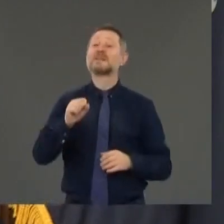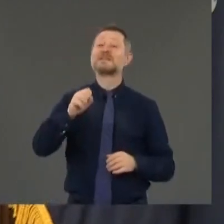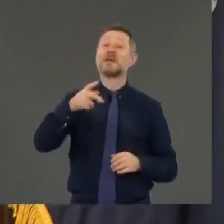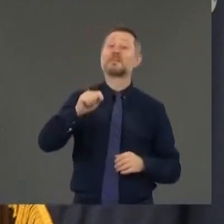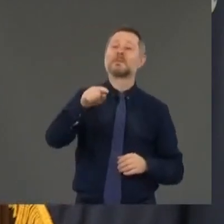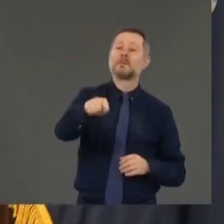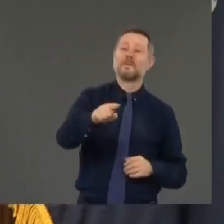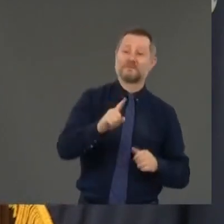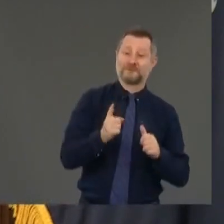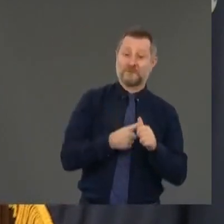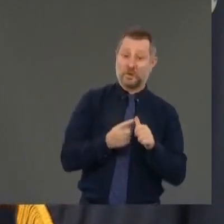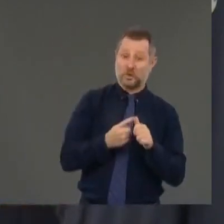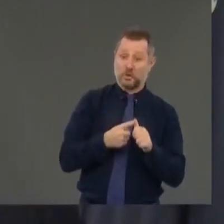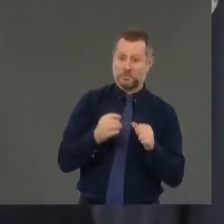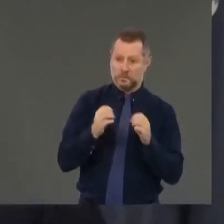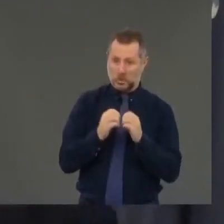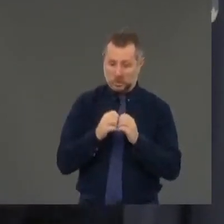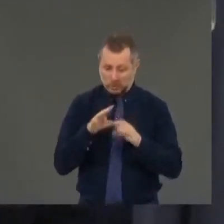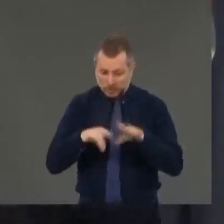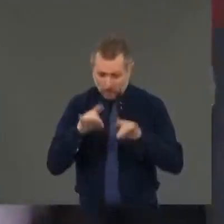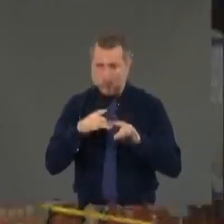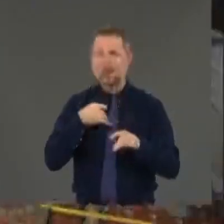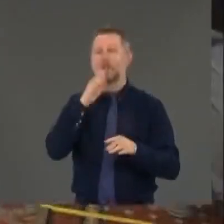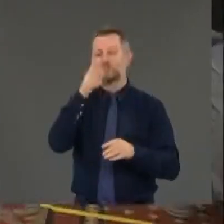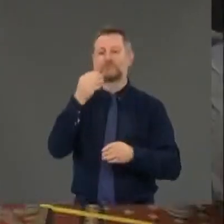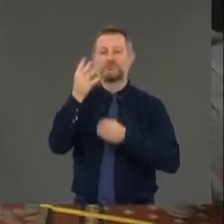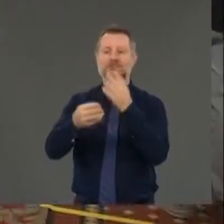THREE MONTHS. THE WHOLE WORLD CHANGED.